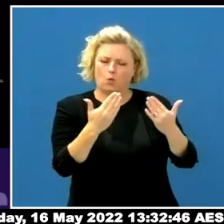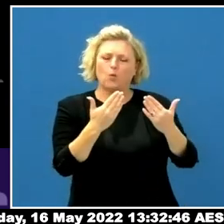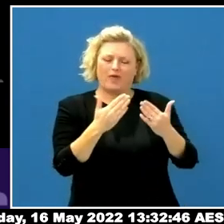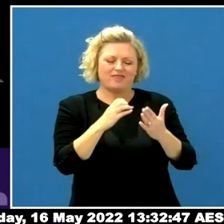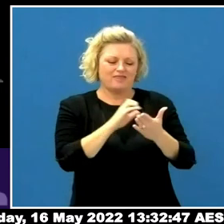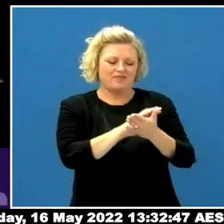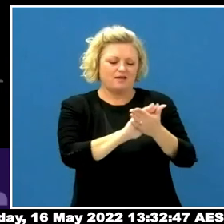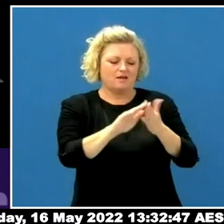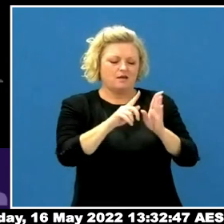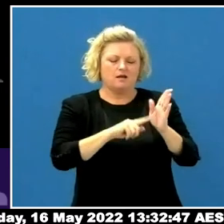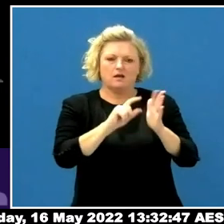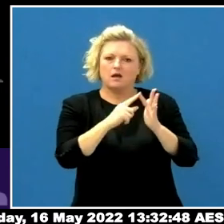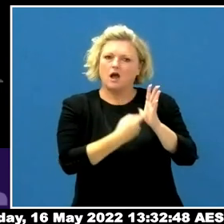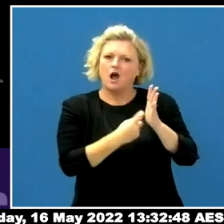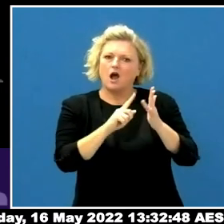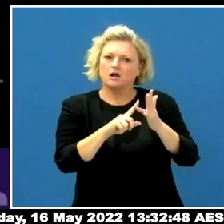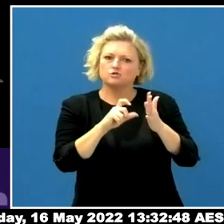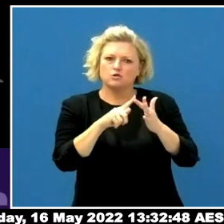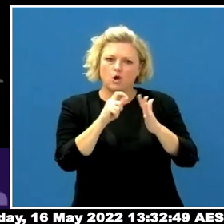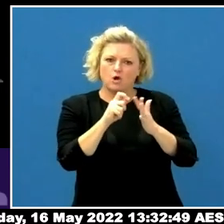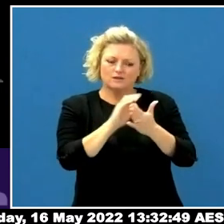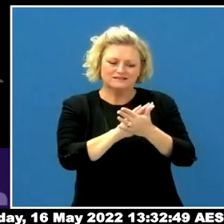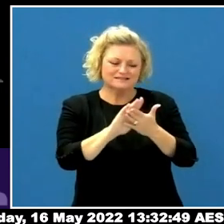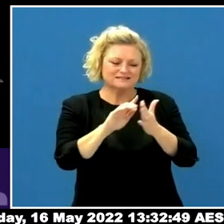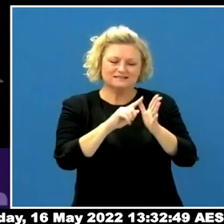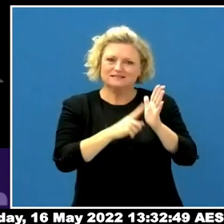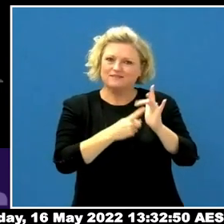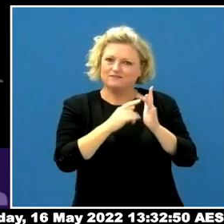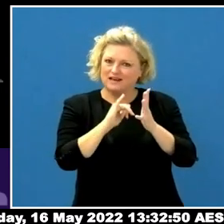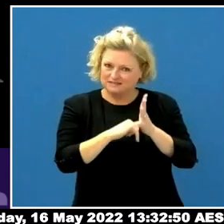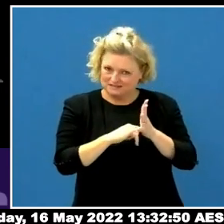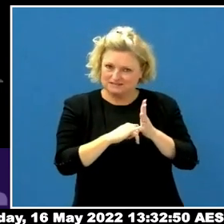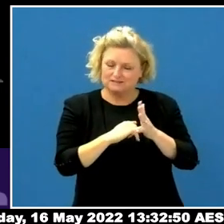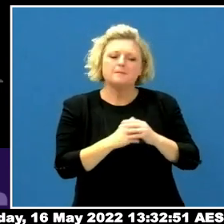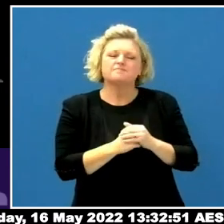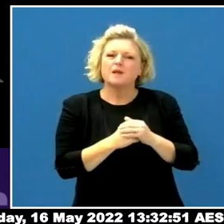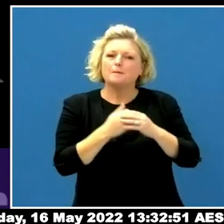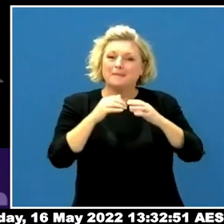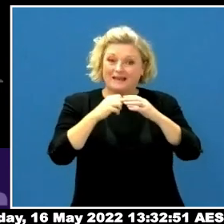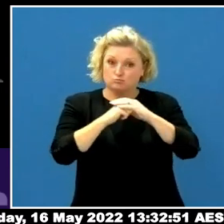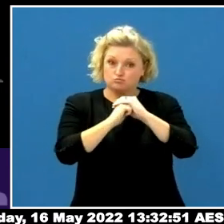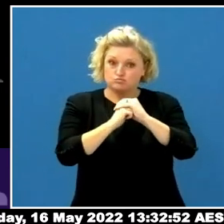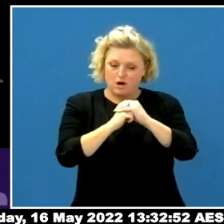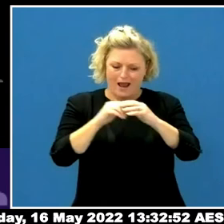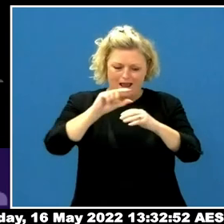and his fourth ventricle collapsed so he was then shunted at eight months old.